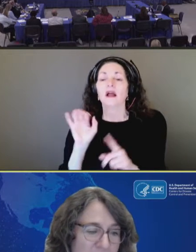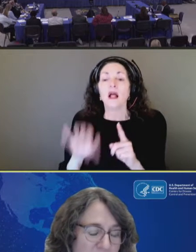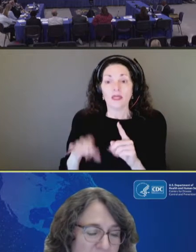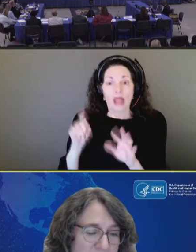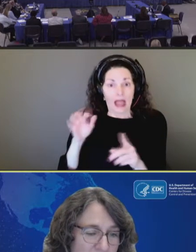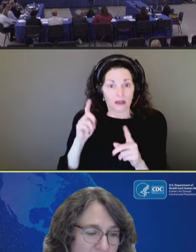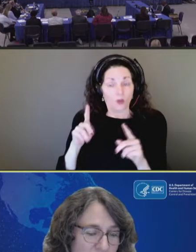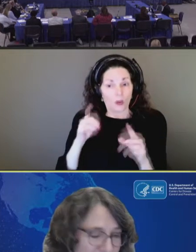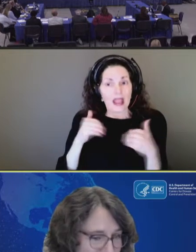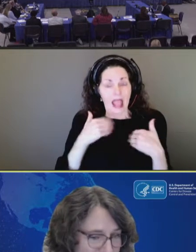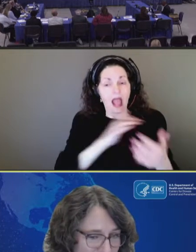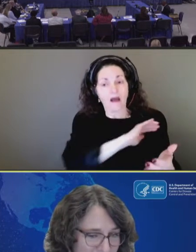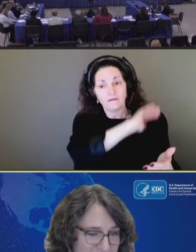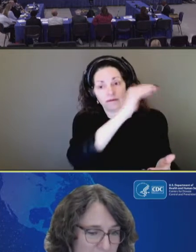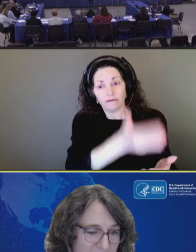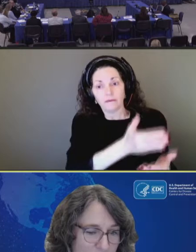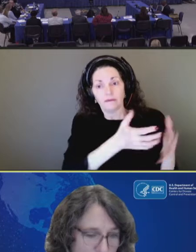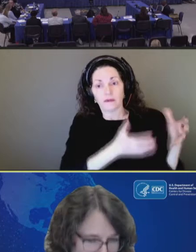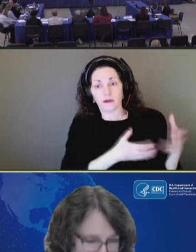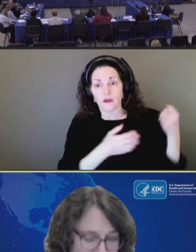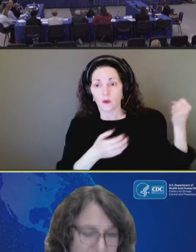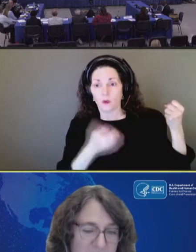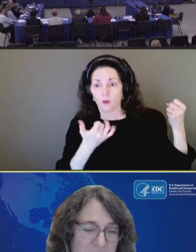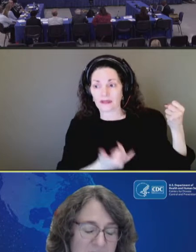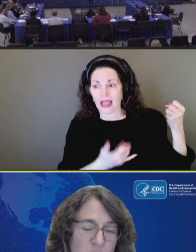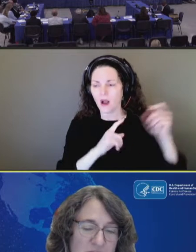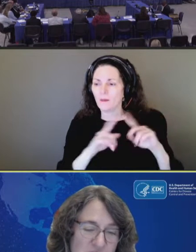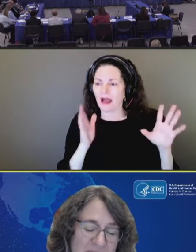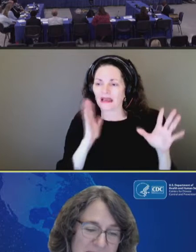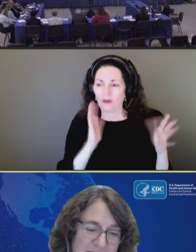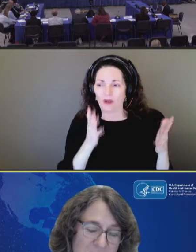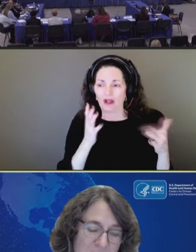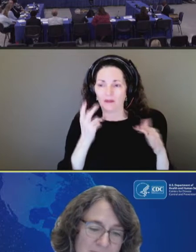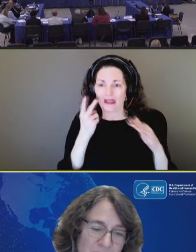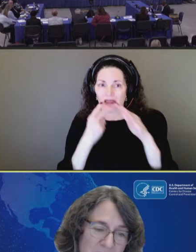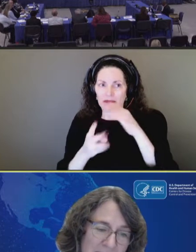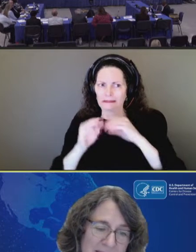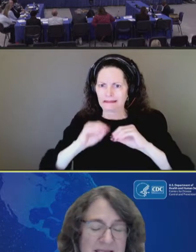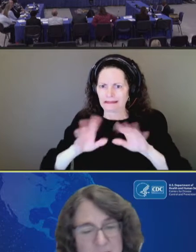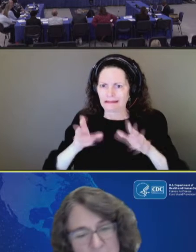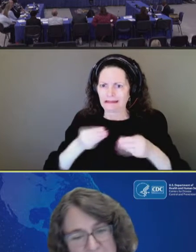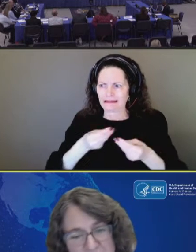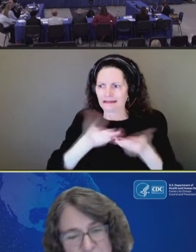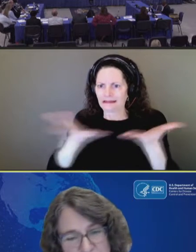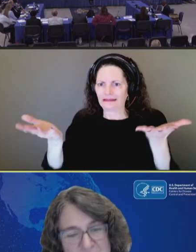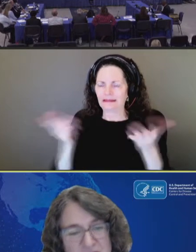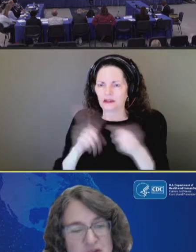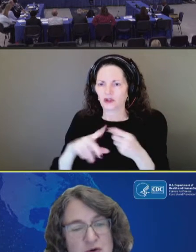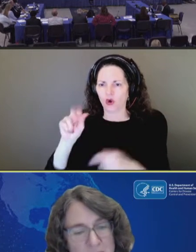right now but projected to be phased out by August. In which case, accessibility shifts to